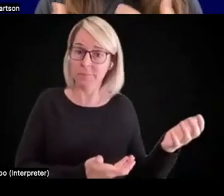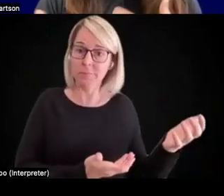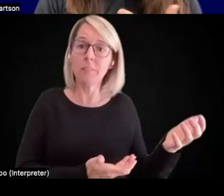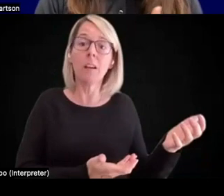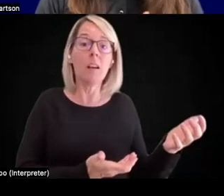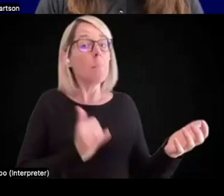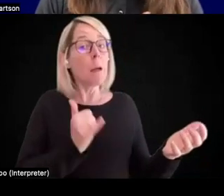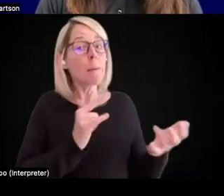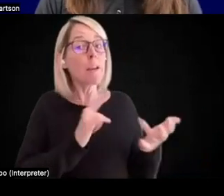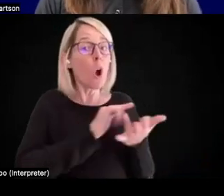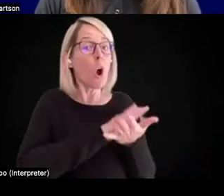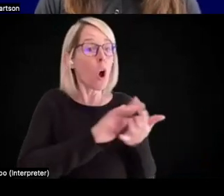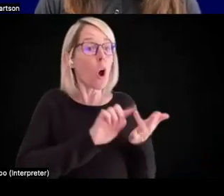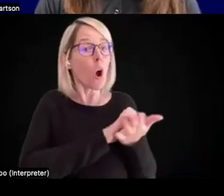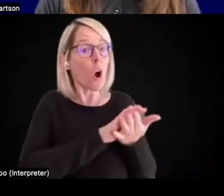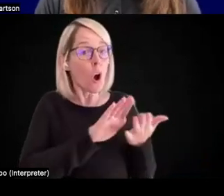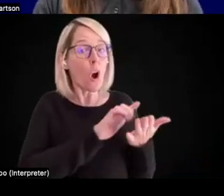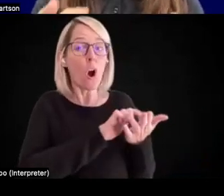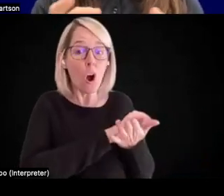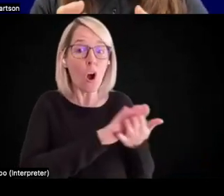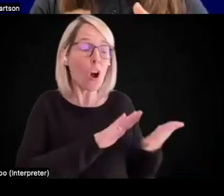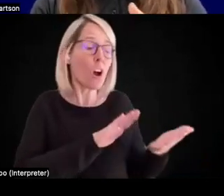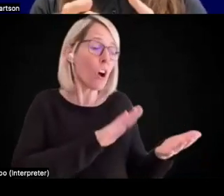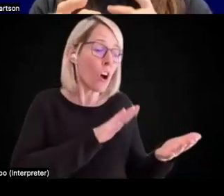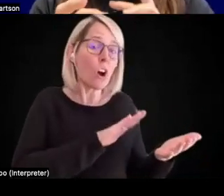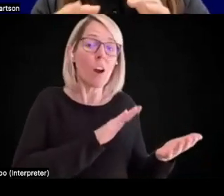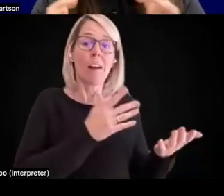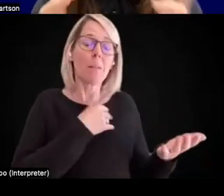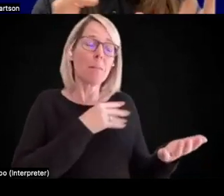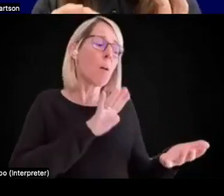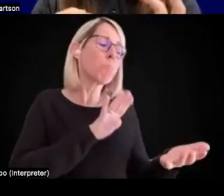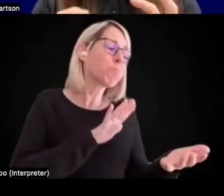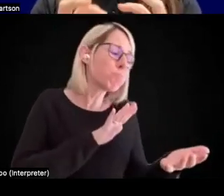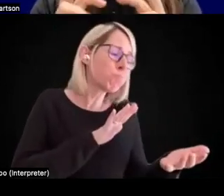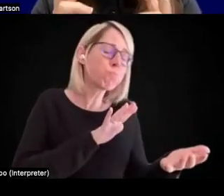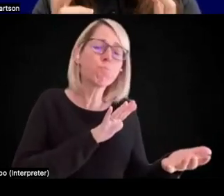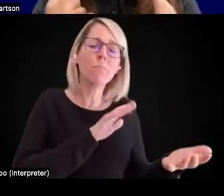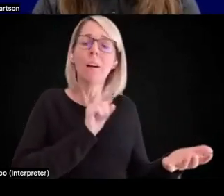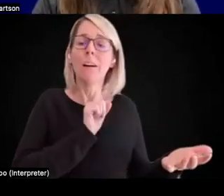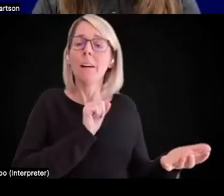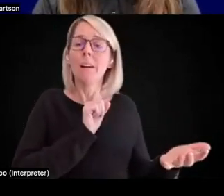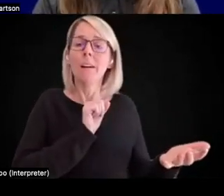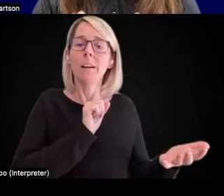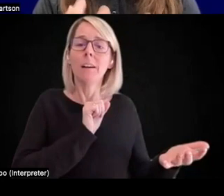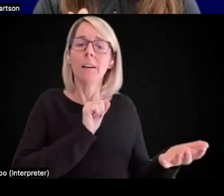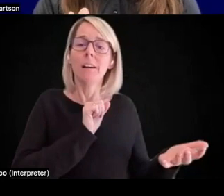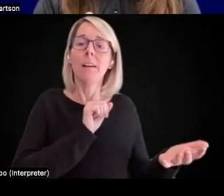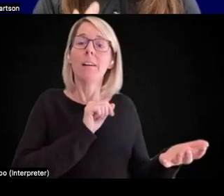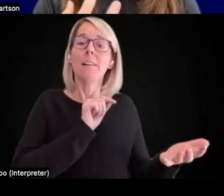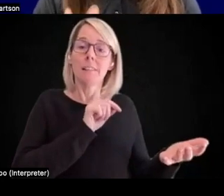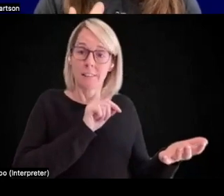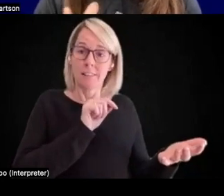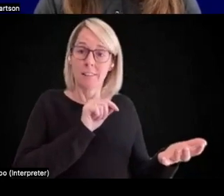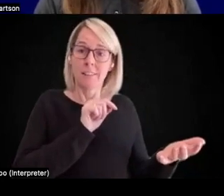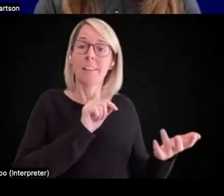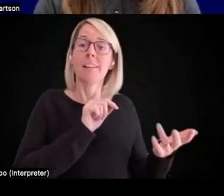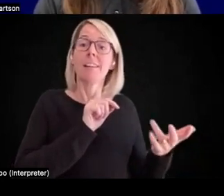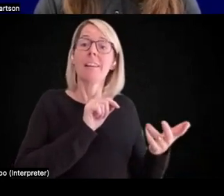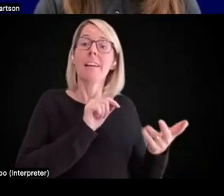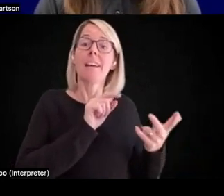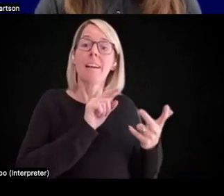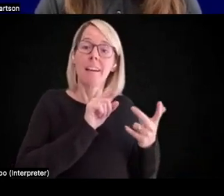and maybe even the concerned look, if those two things were in the realm of hearing and vision of